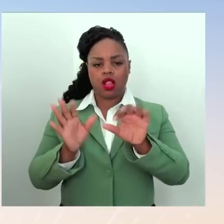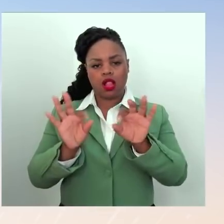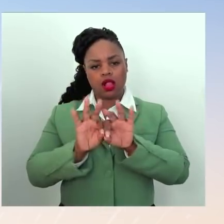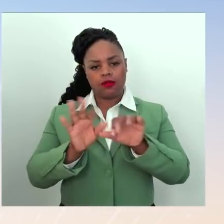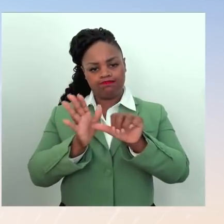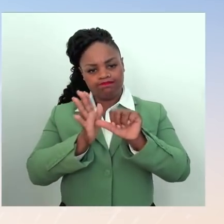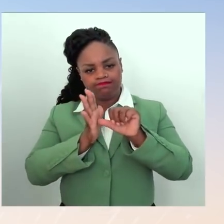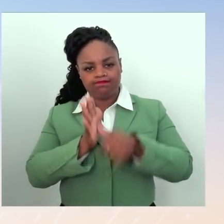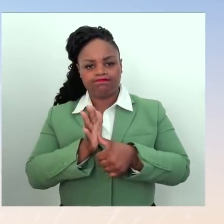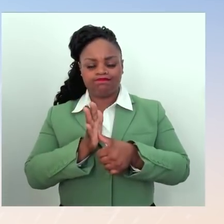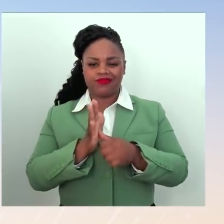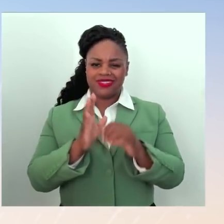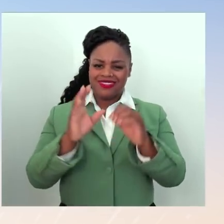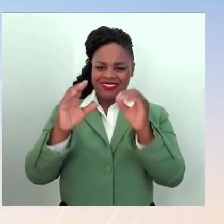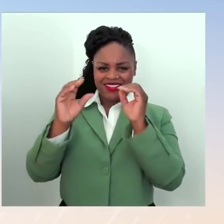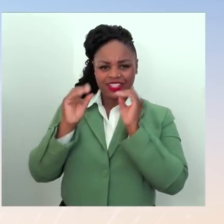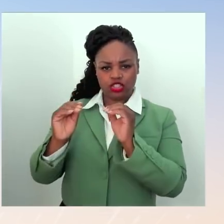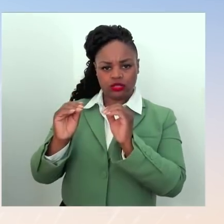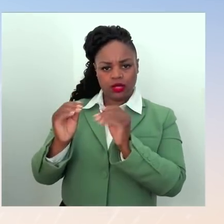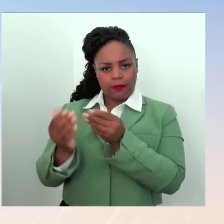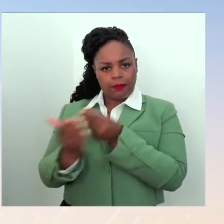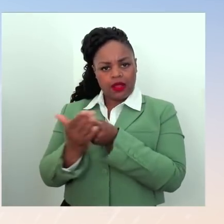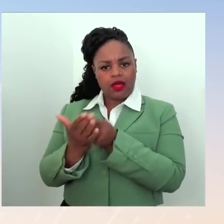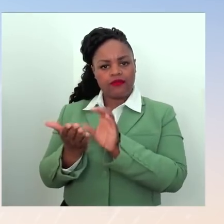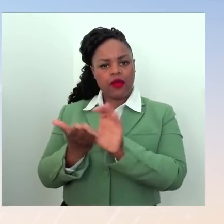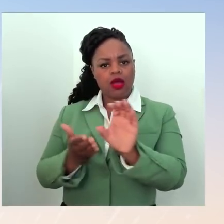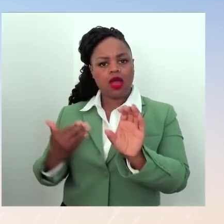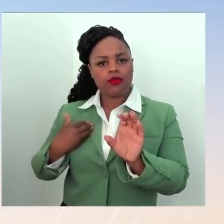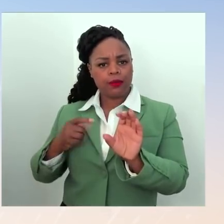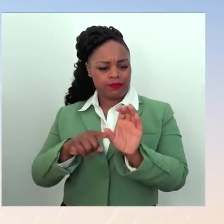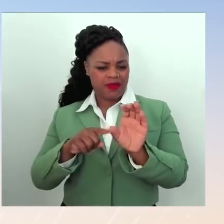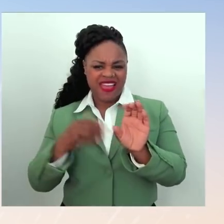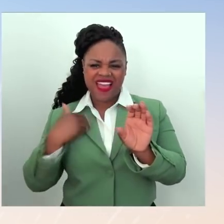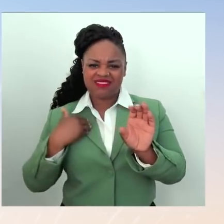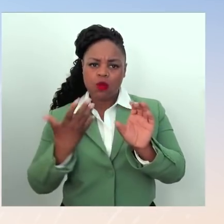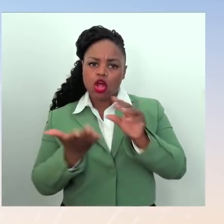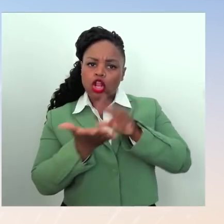and ensure learning continues during the pandemic. The ARP's funding for Higher Education